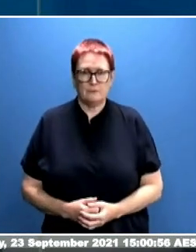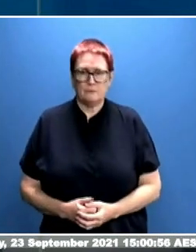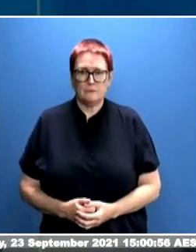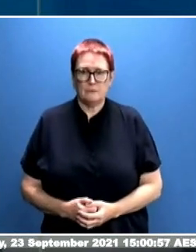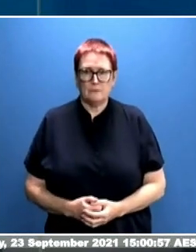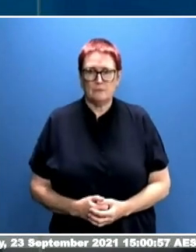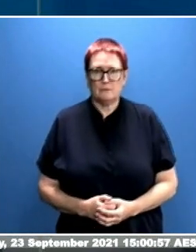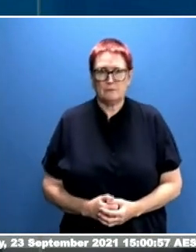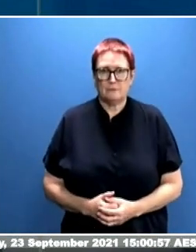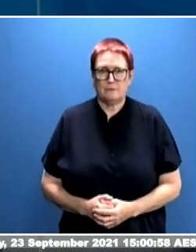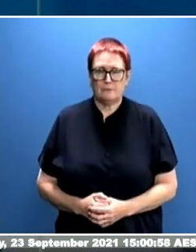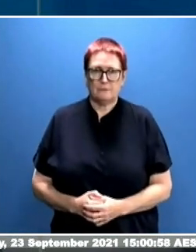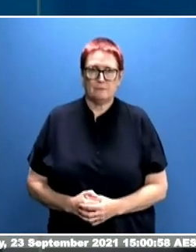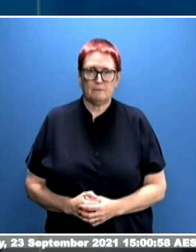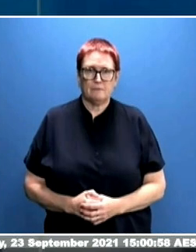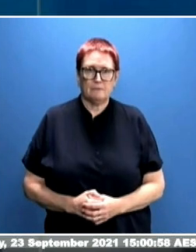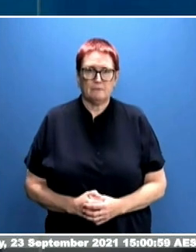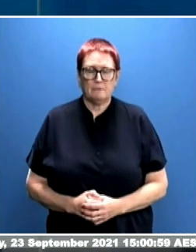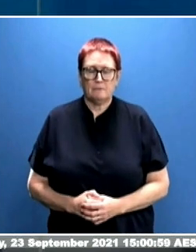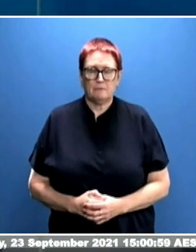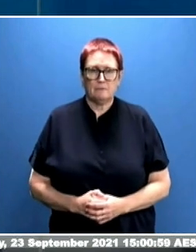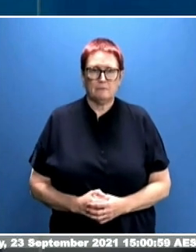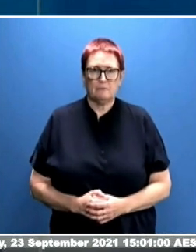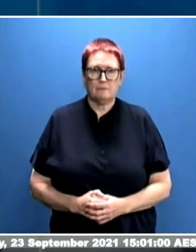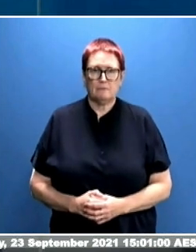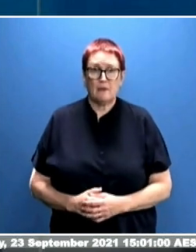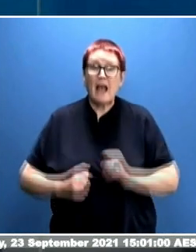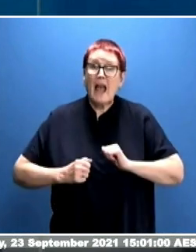This is a completely different care model.